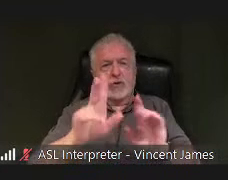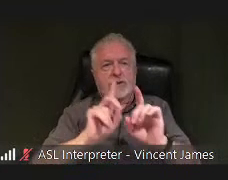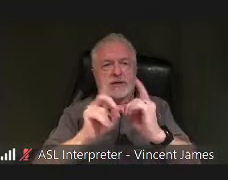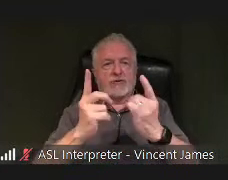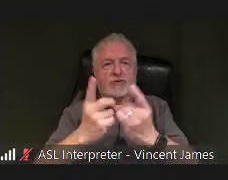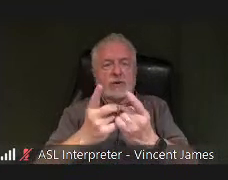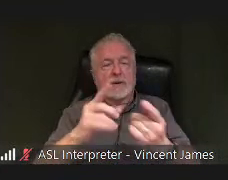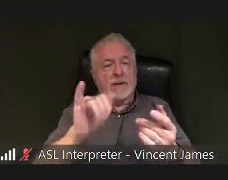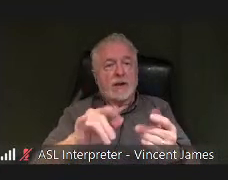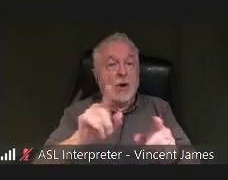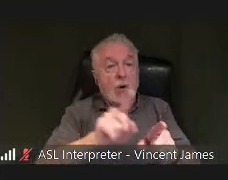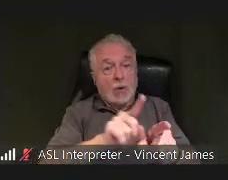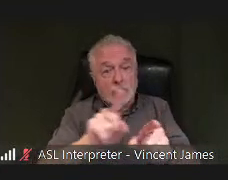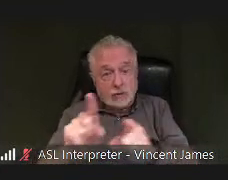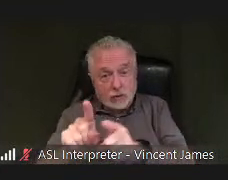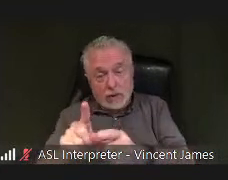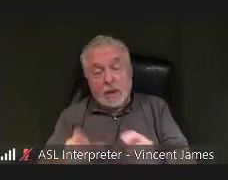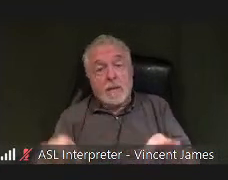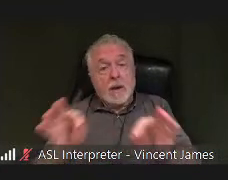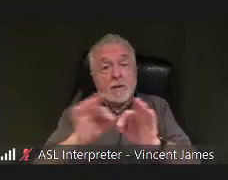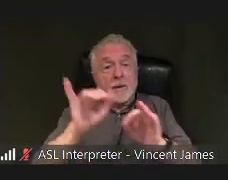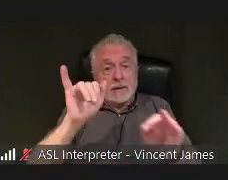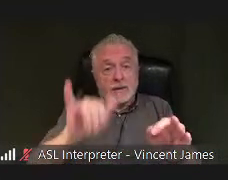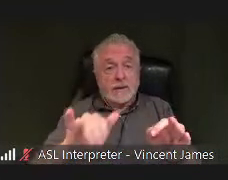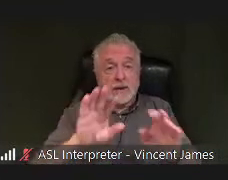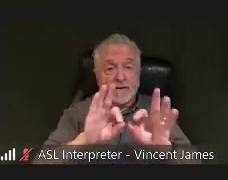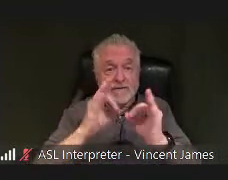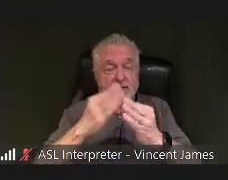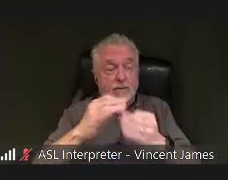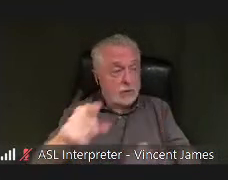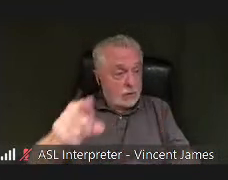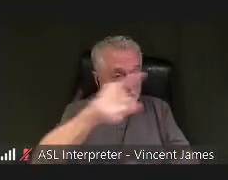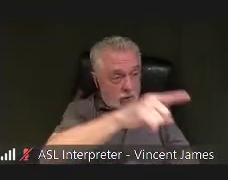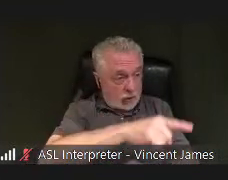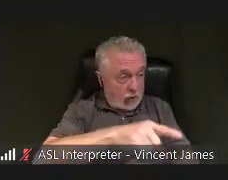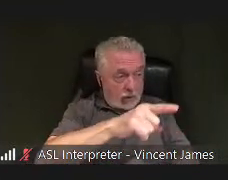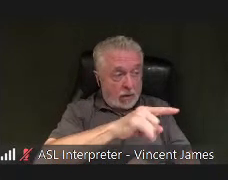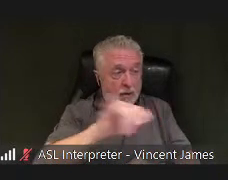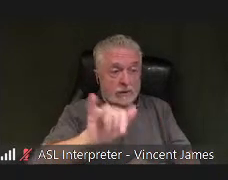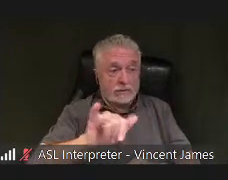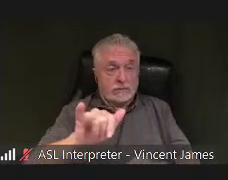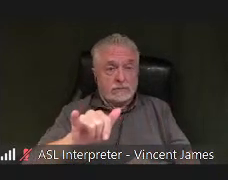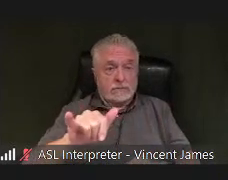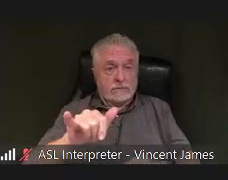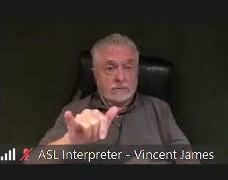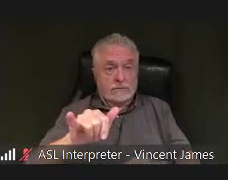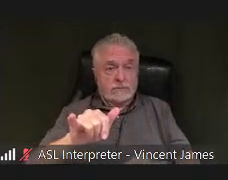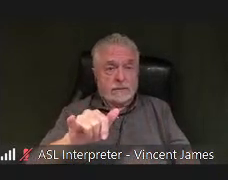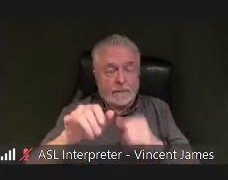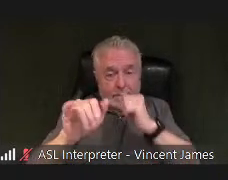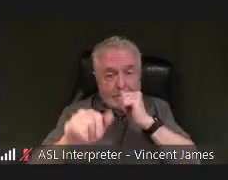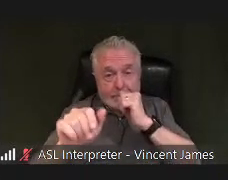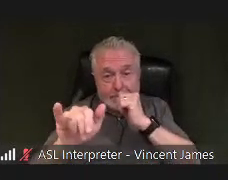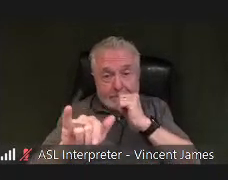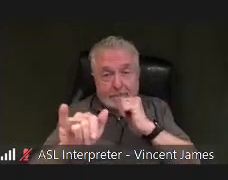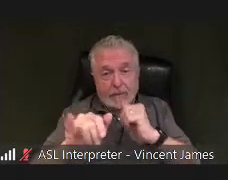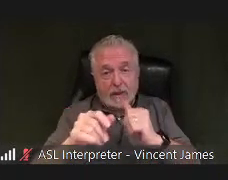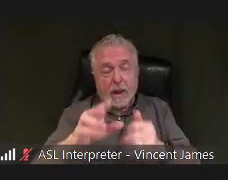And it is also important that the families also, you know, they can also also option to